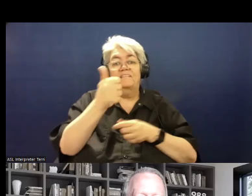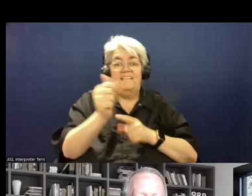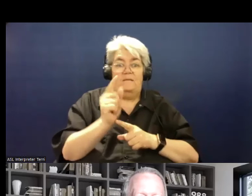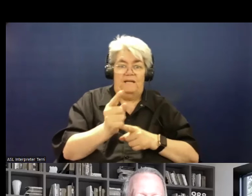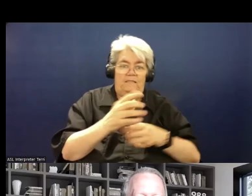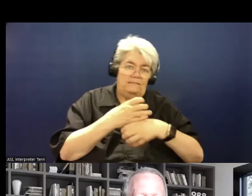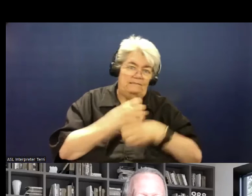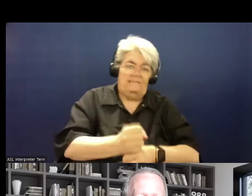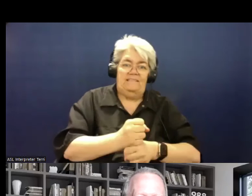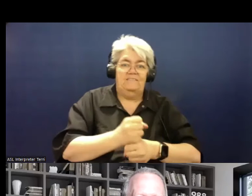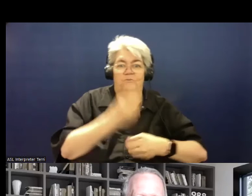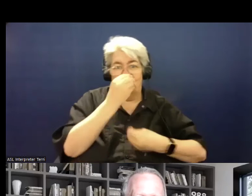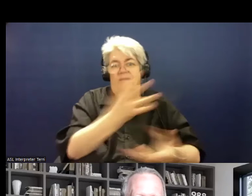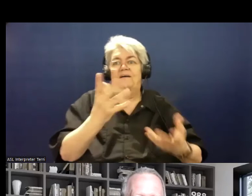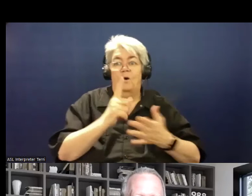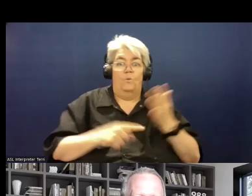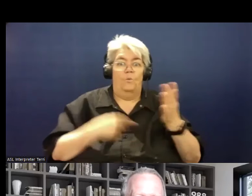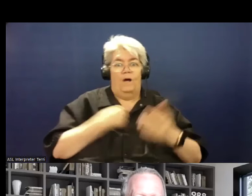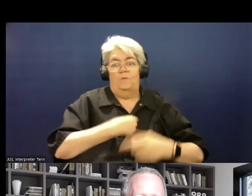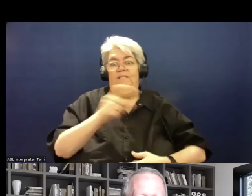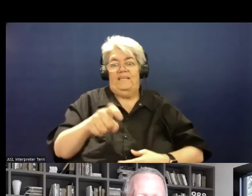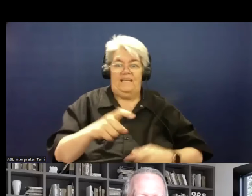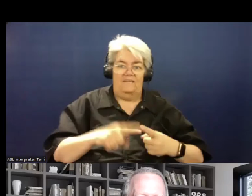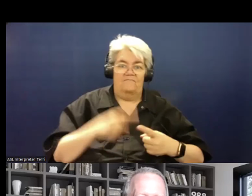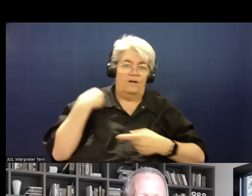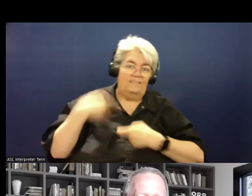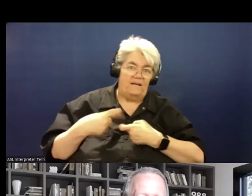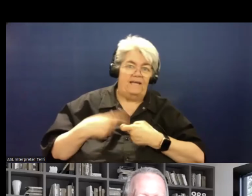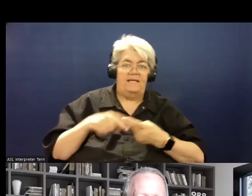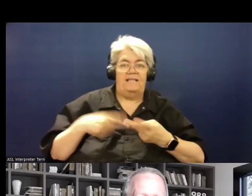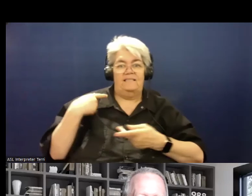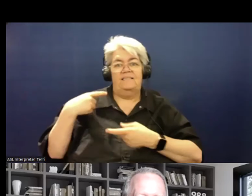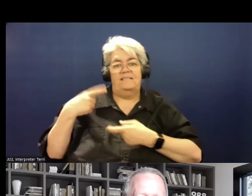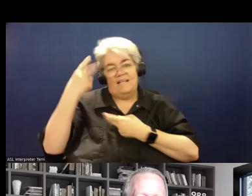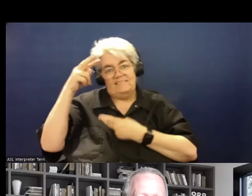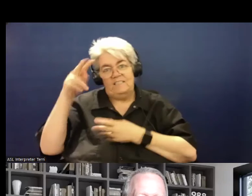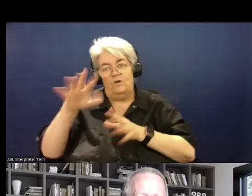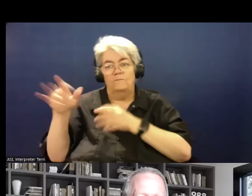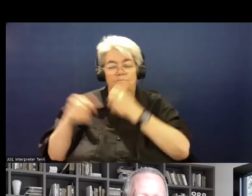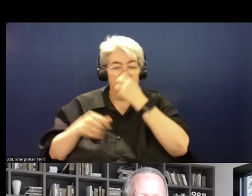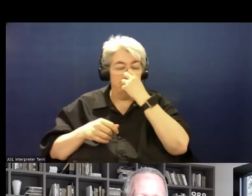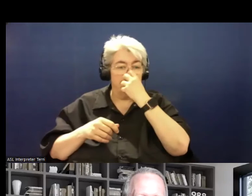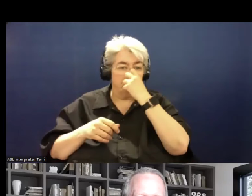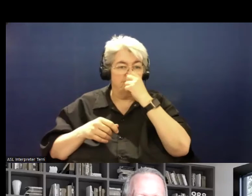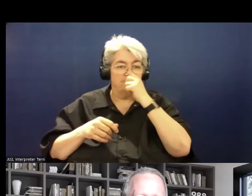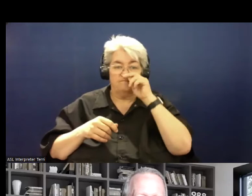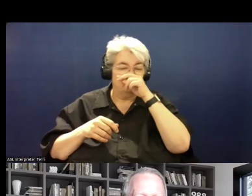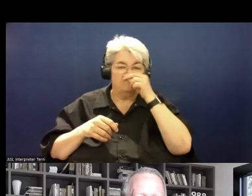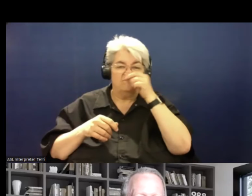WE NEED AS A COMMUNITY. SO THIS IS ALL ABOUT